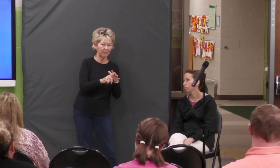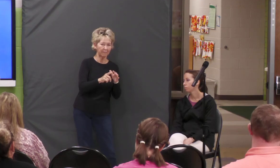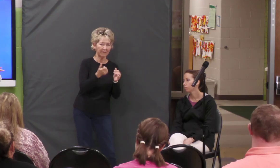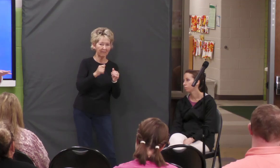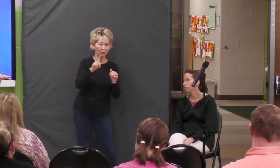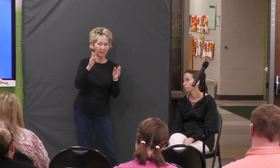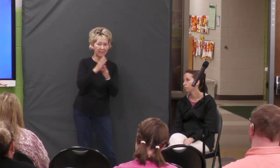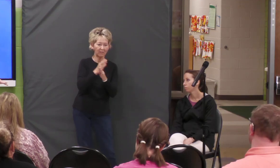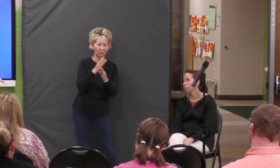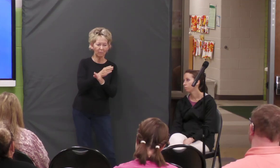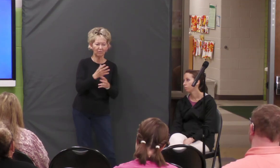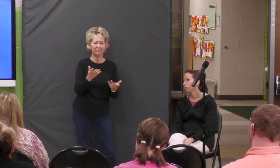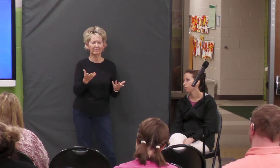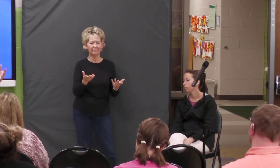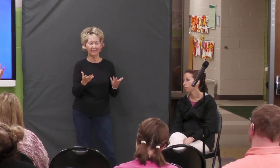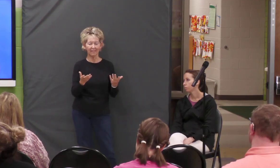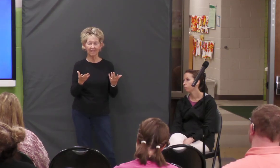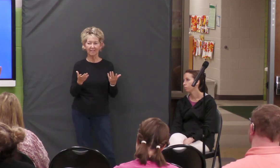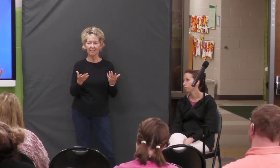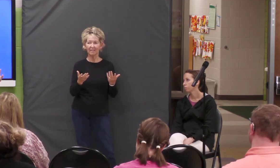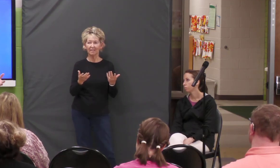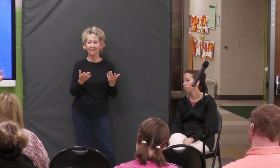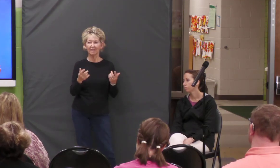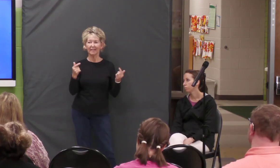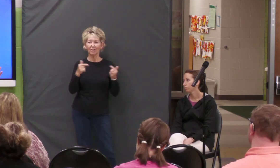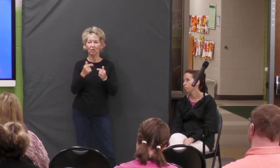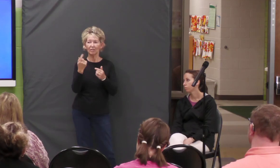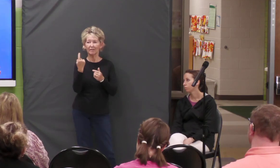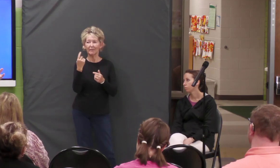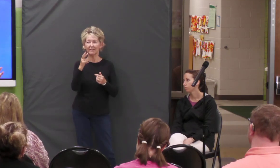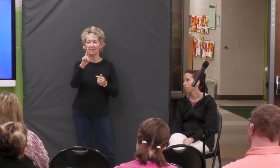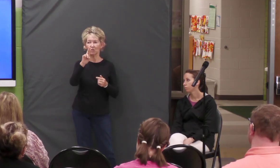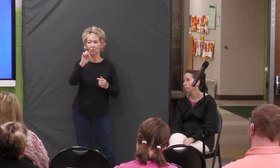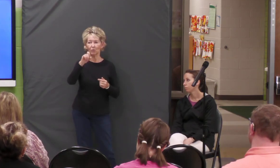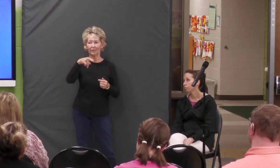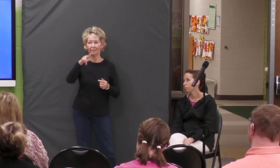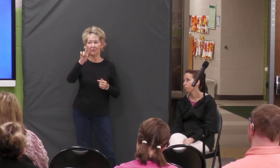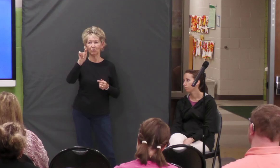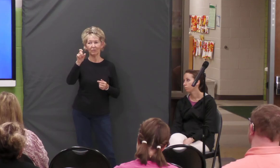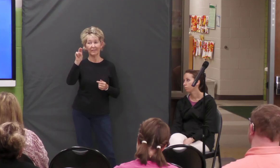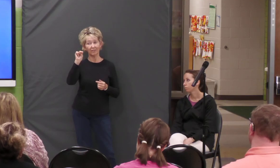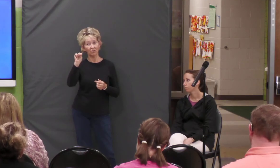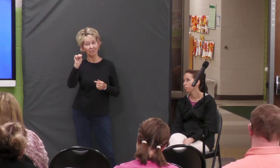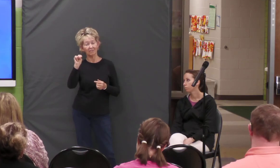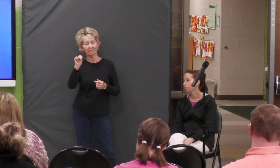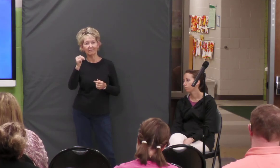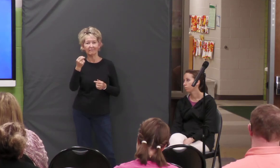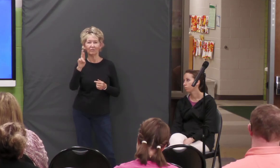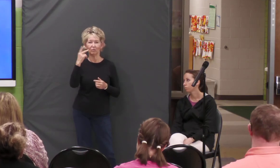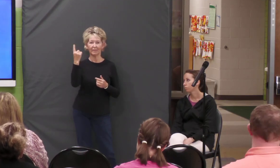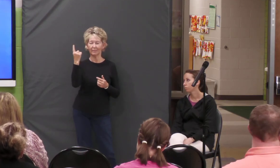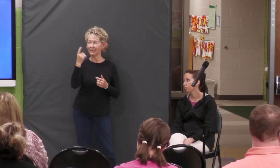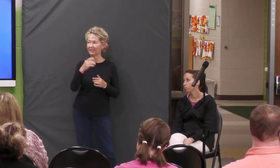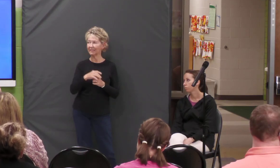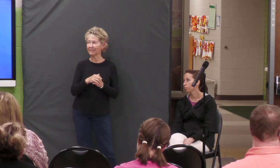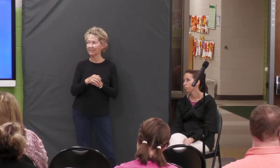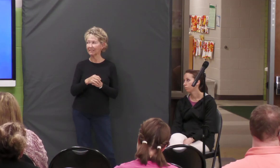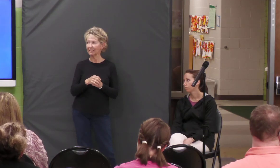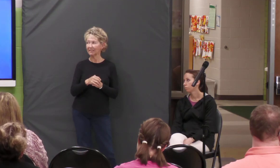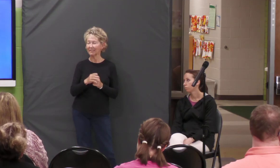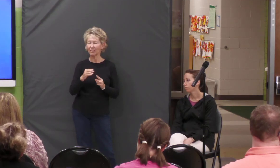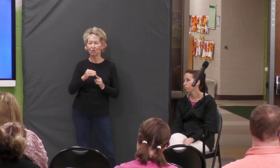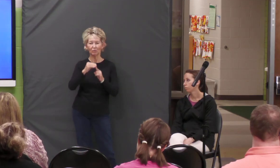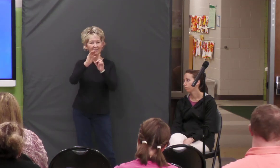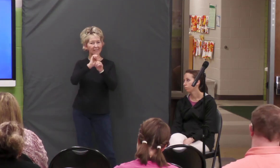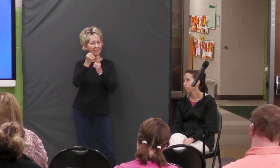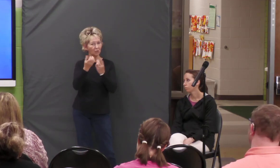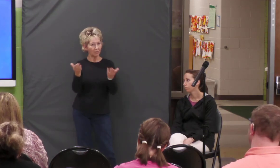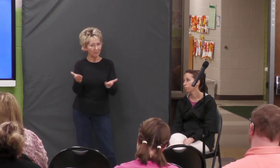tarnish reputation or or give any kind of cloud among um it's it's a very unique situation so